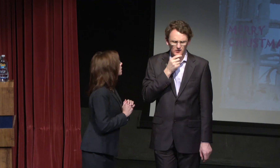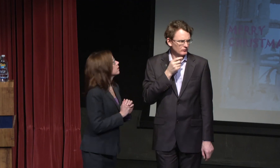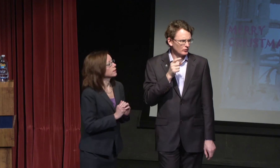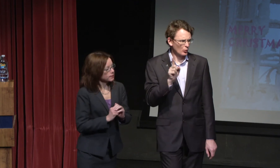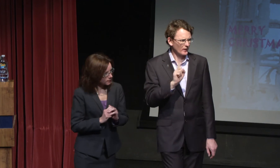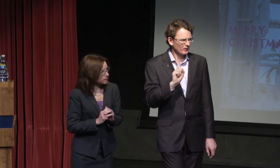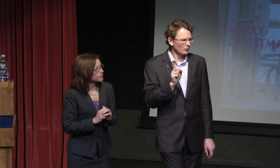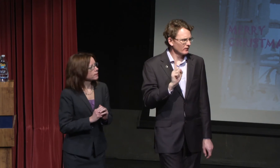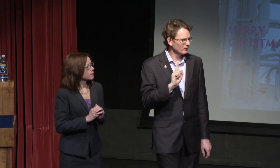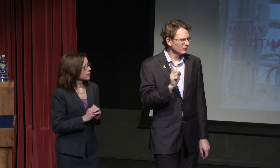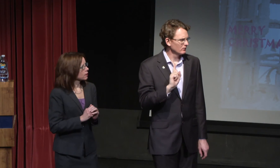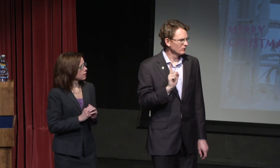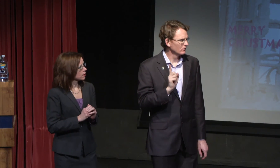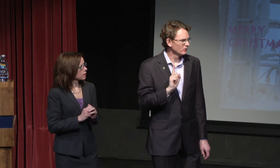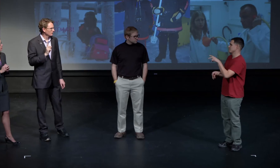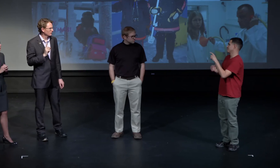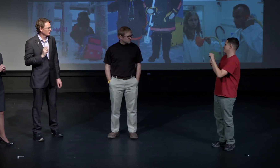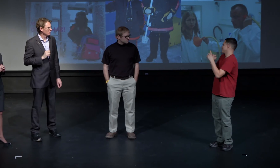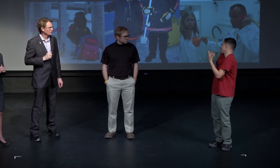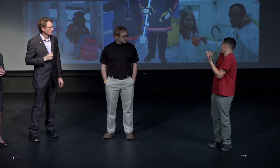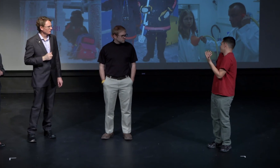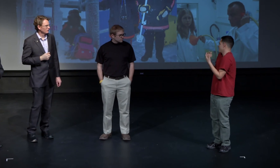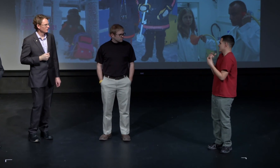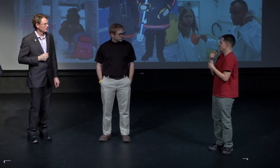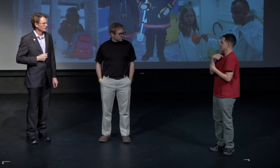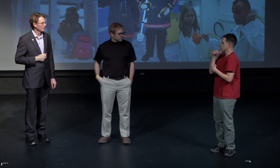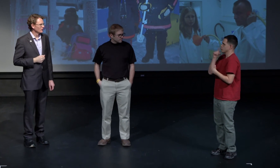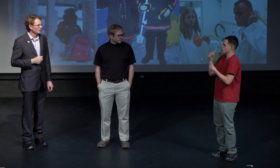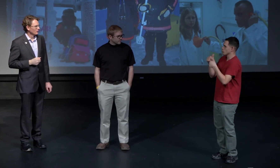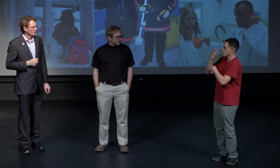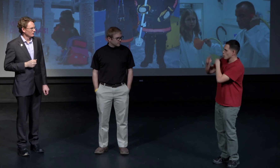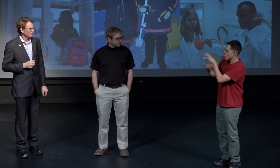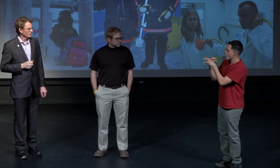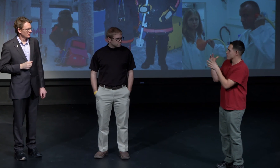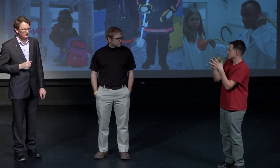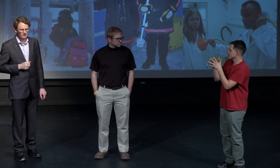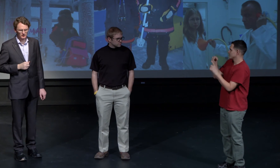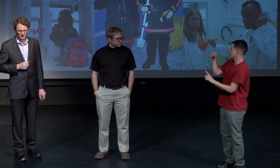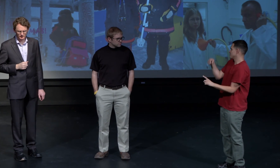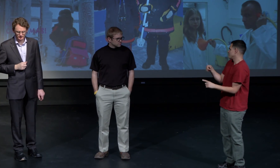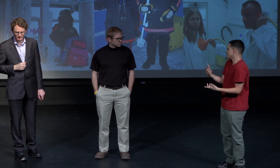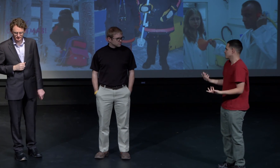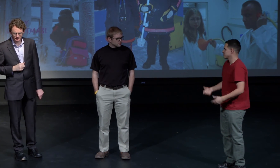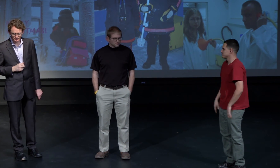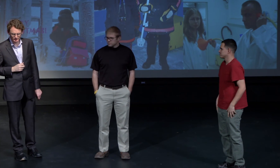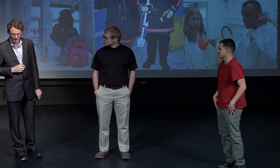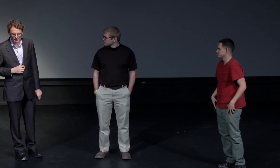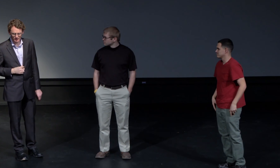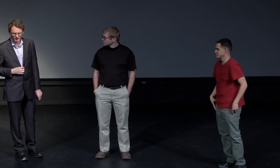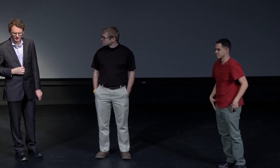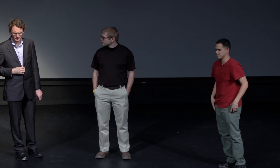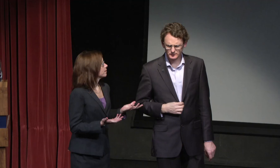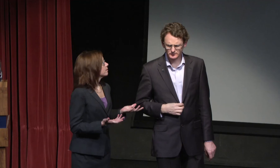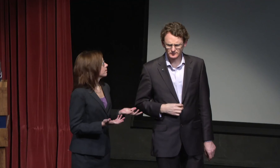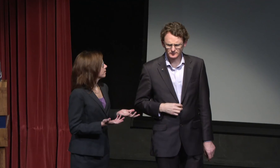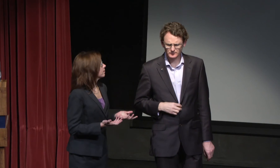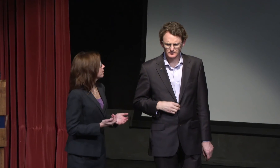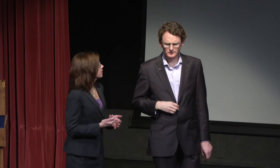Where was this study? Well, I'm not sure where in the world they were measuring, I think it was here in America.